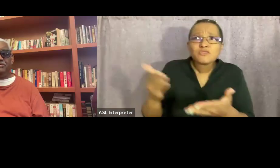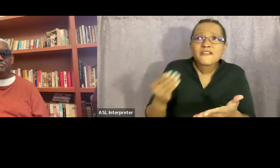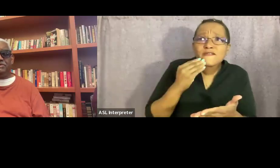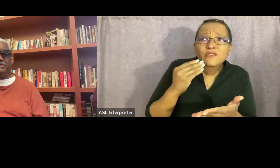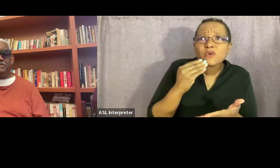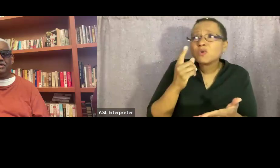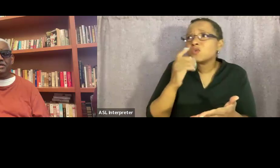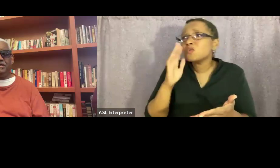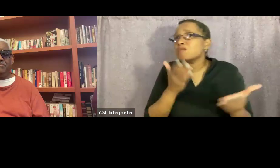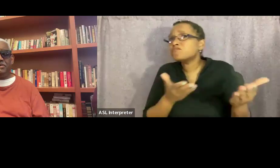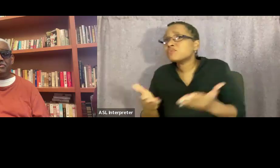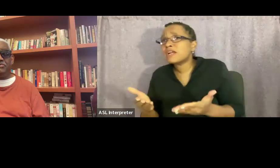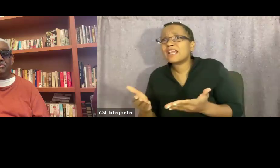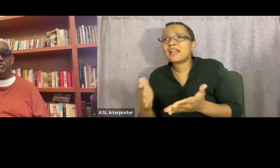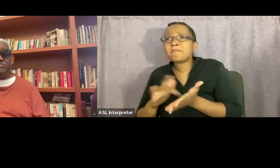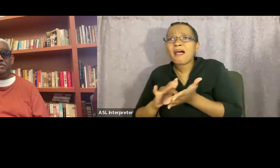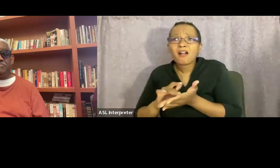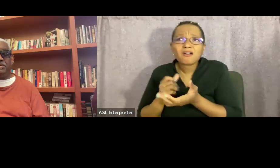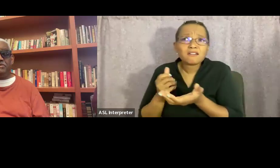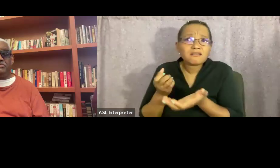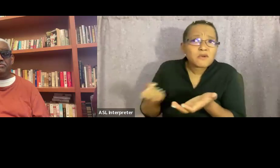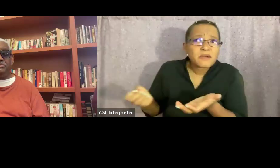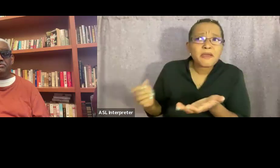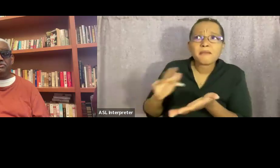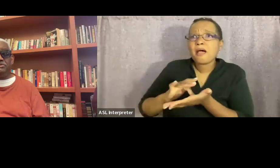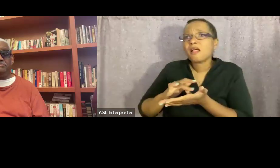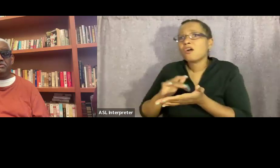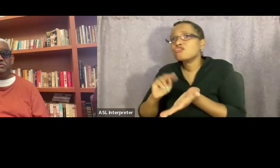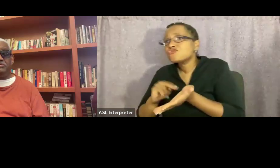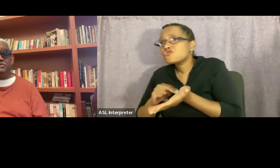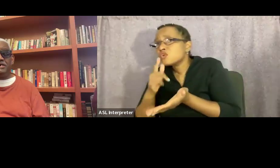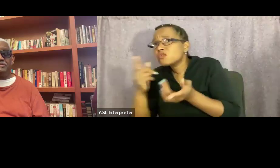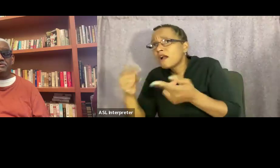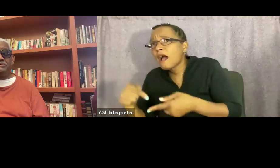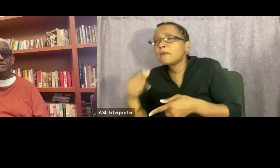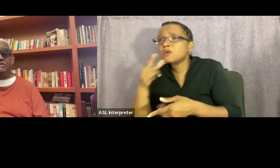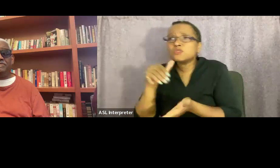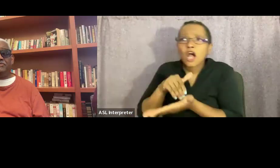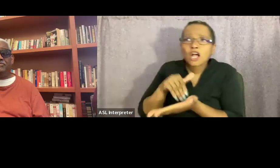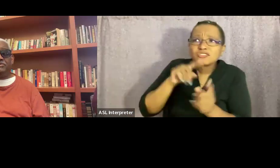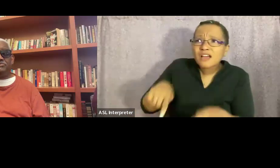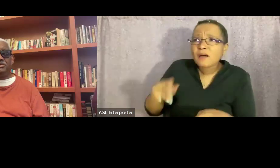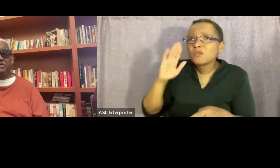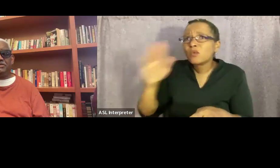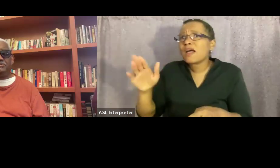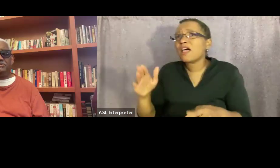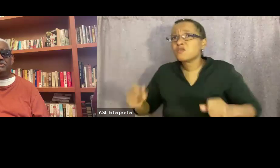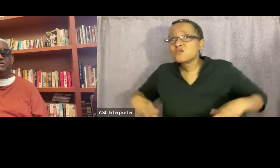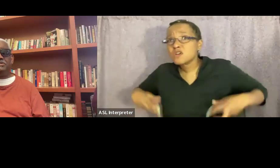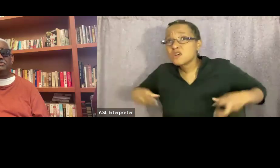who would bring in medical equipment, medical nurses, medical doctors, wheelchairs. Things